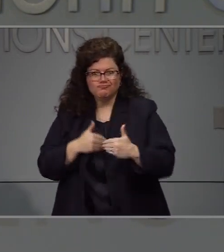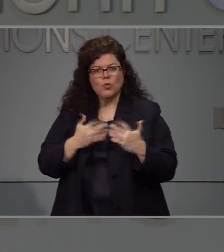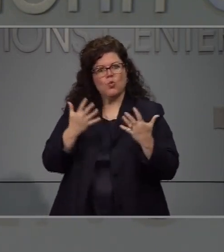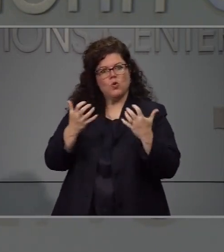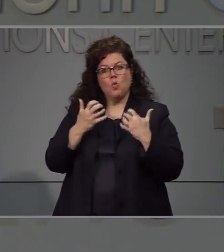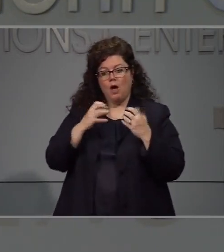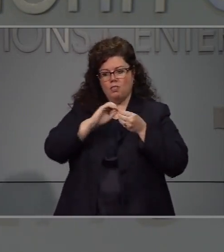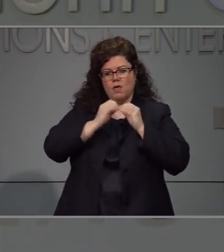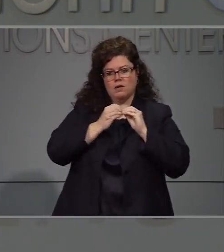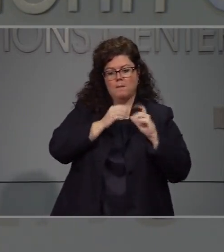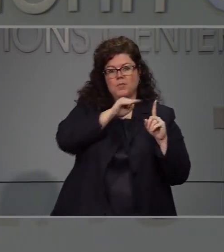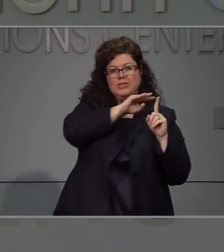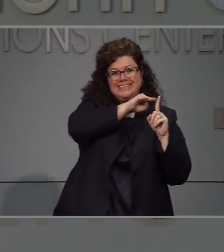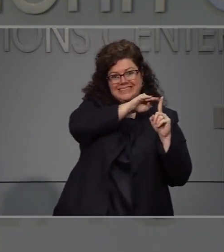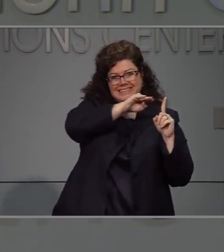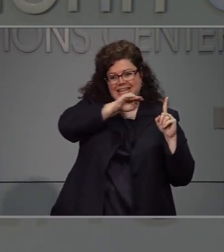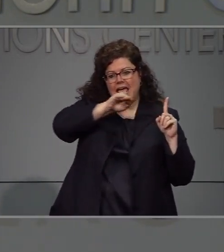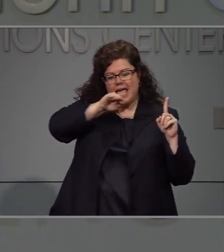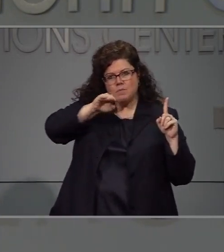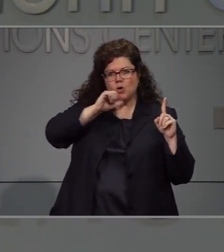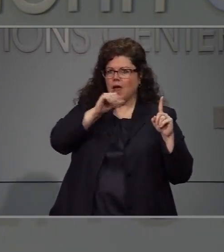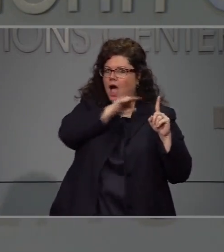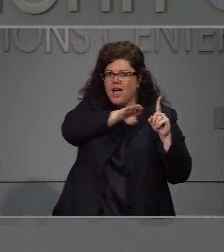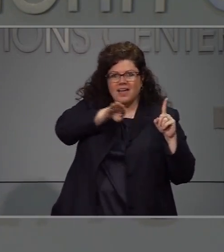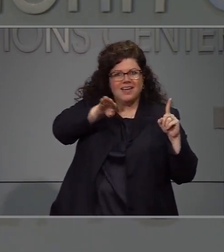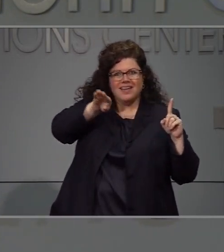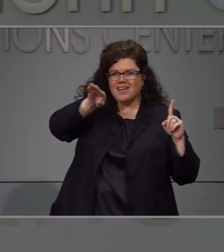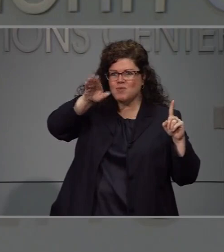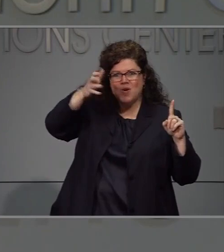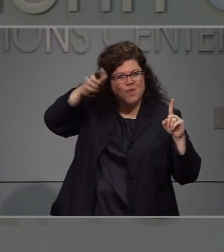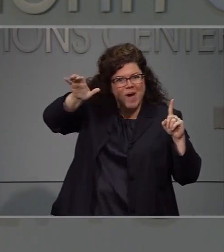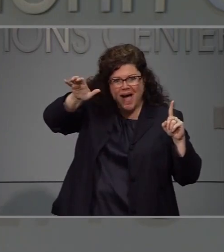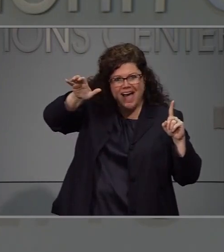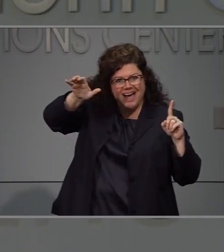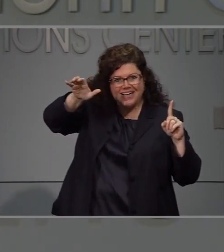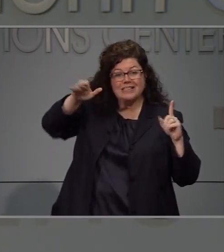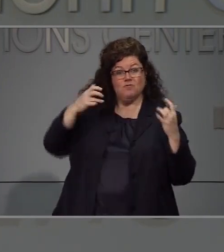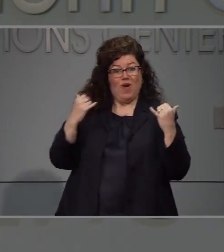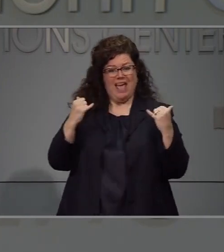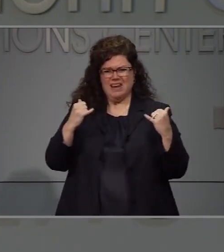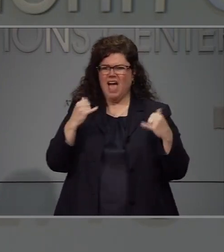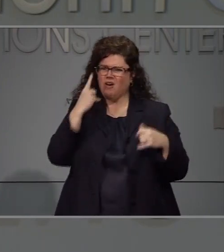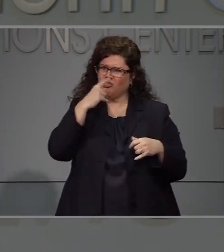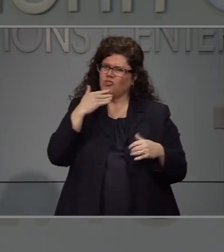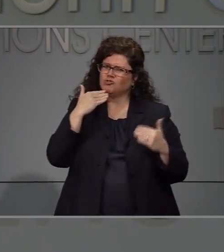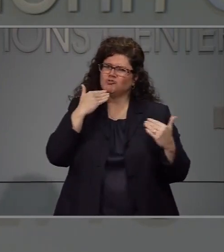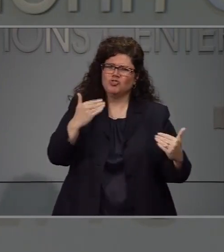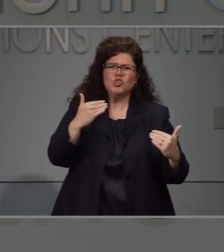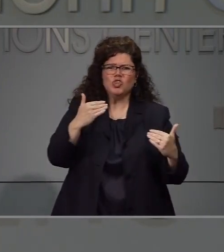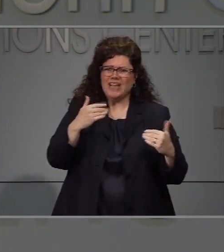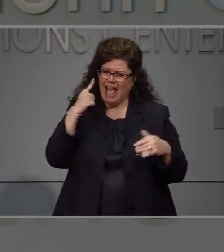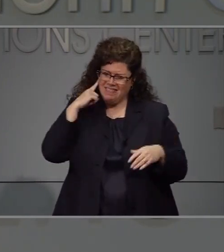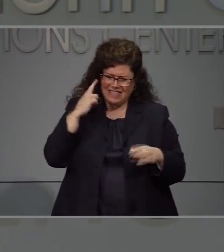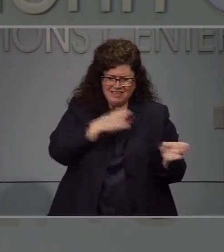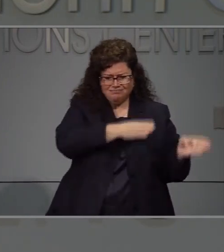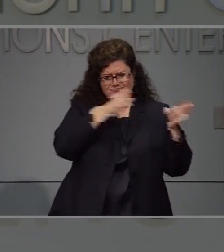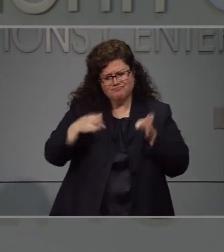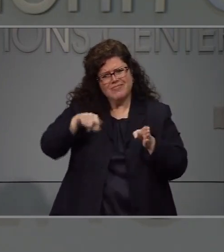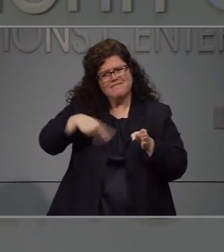COMFORTABLE WITH WITH WHAT WE HAVE DONE WITH THIS EXECUTIVE ORDER TODAY. WE MUST TAKE A CAUTIOUS APPROACH TO MAKE SURE THIS WORKS THE RIGHT WAY TO MAKE SURE WE CONTINUE TO KEEP OUR CURVE FLATTENED THAT WE